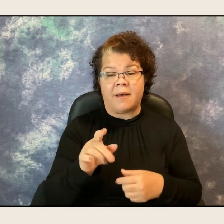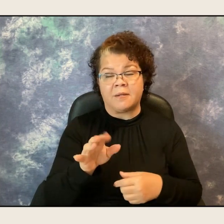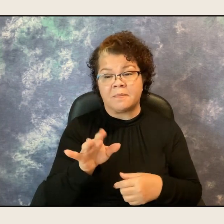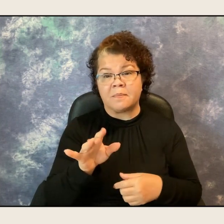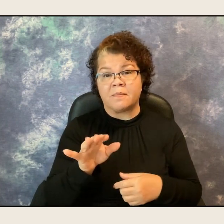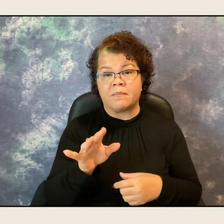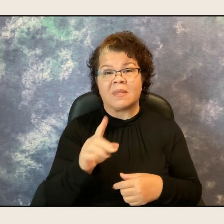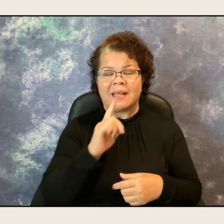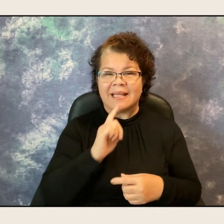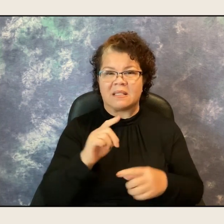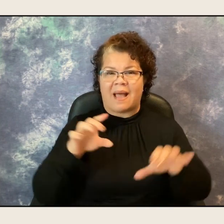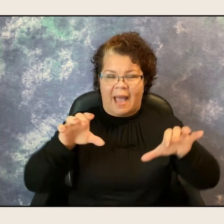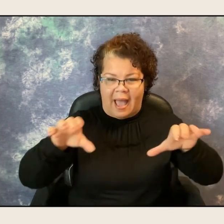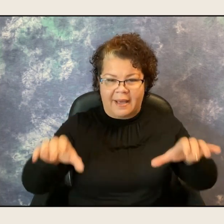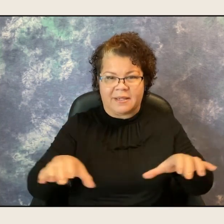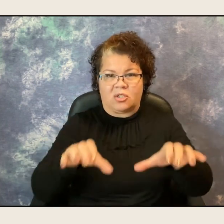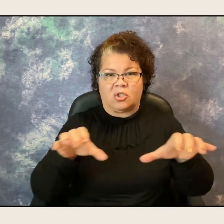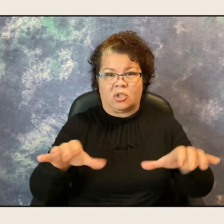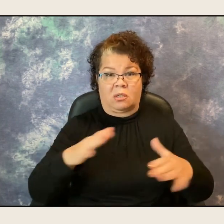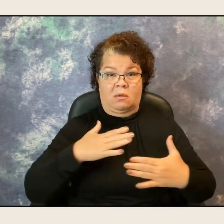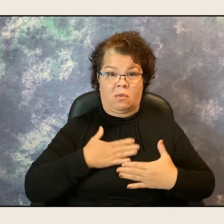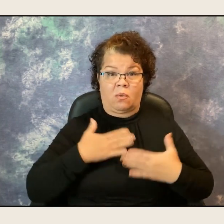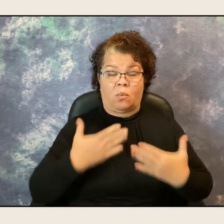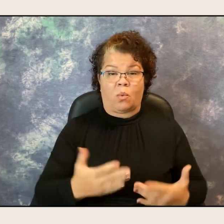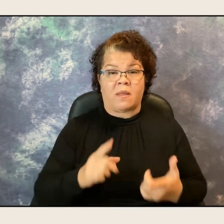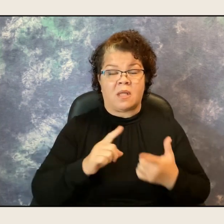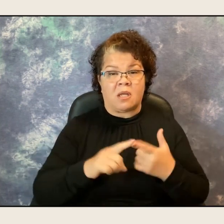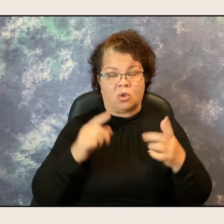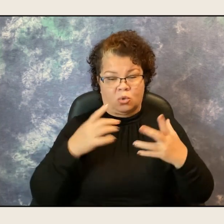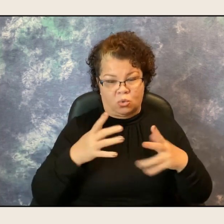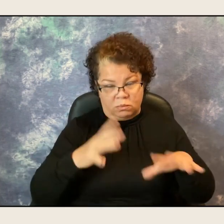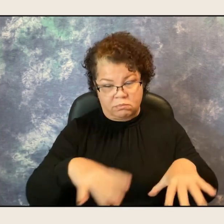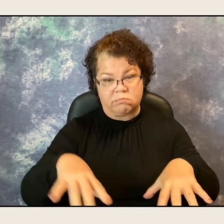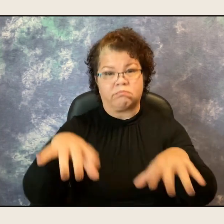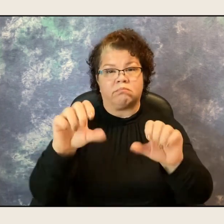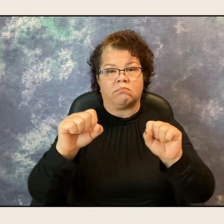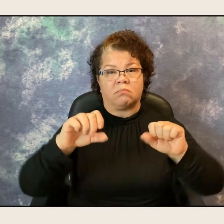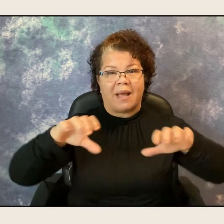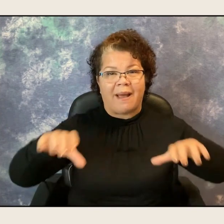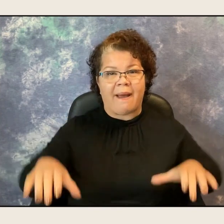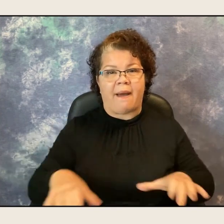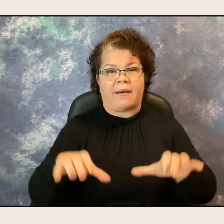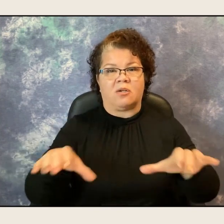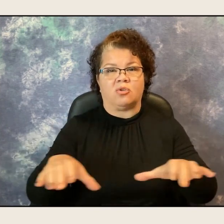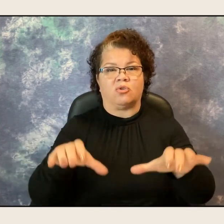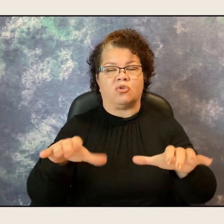It's the willingness to take actions down the line. So important.